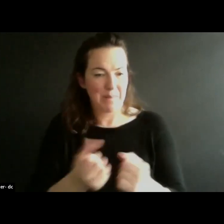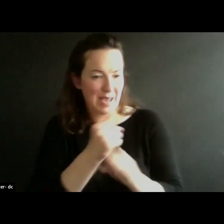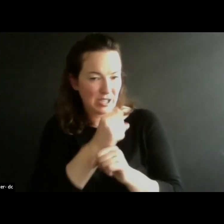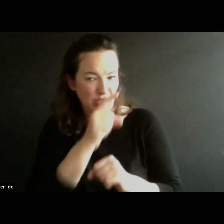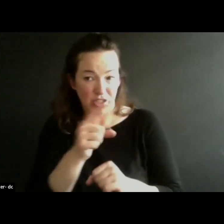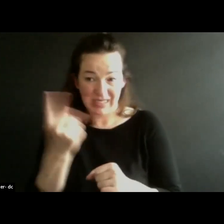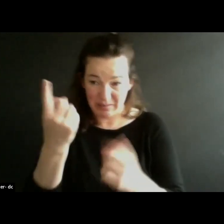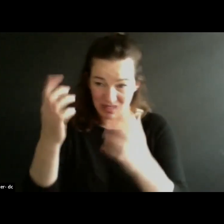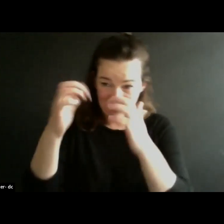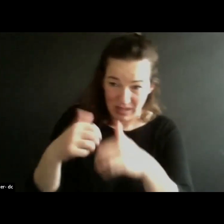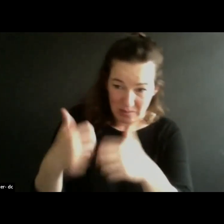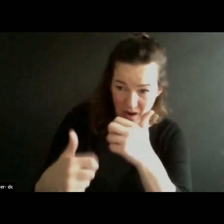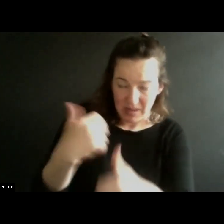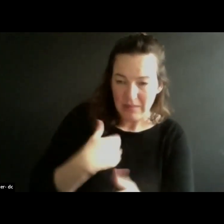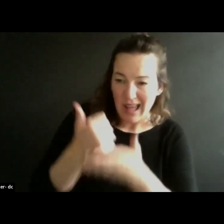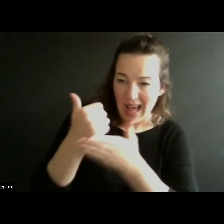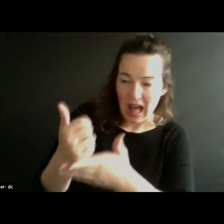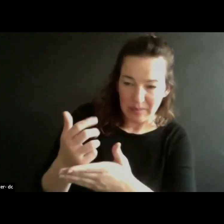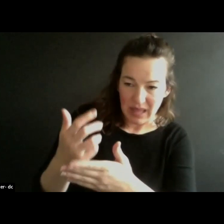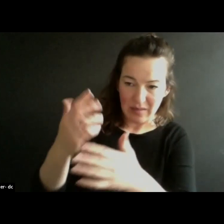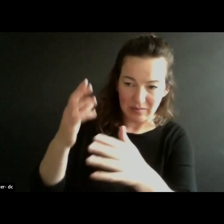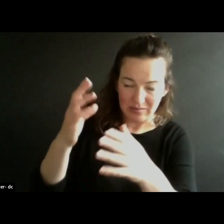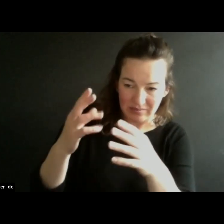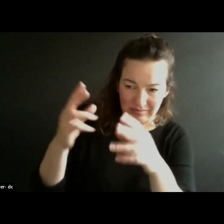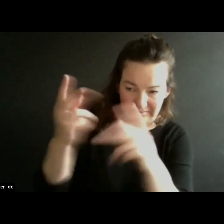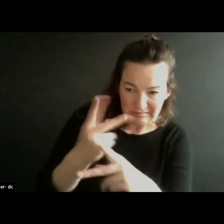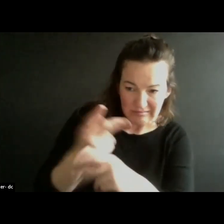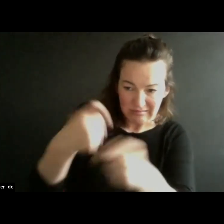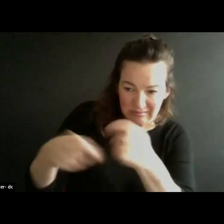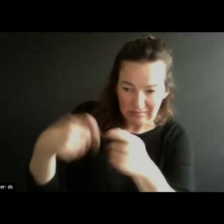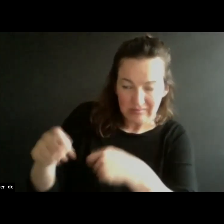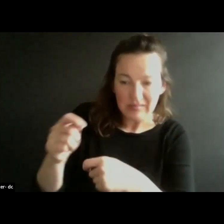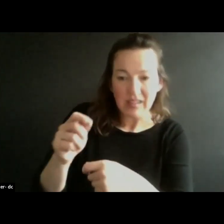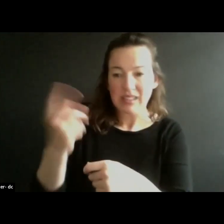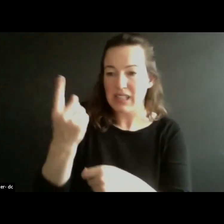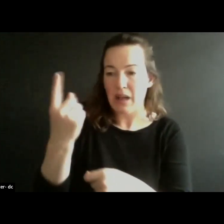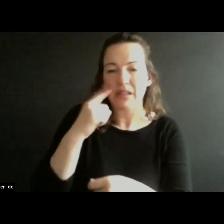help fix troubleshoot or place whatever it is needed to get a working device. How we